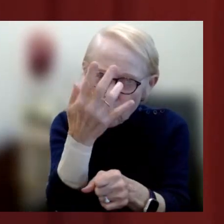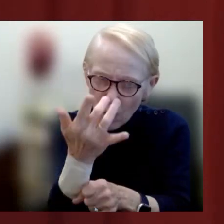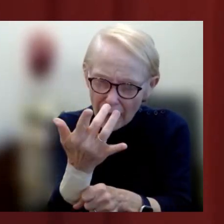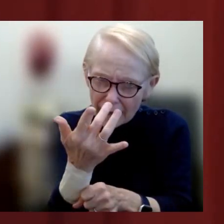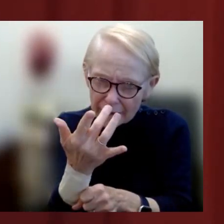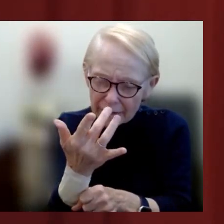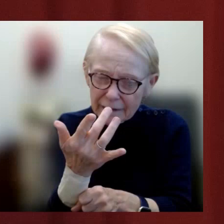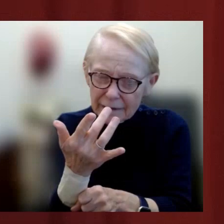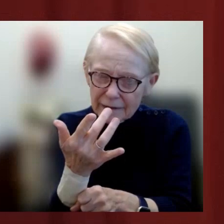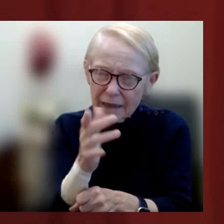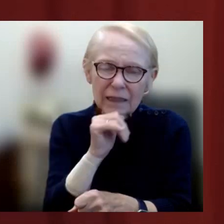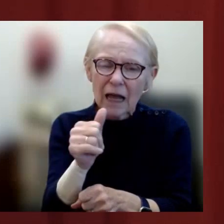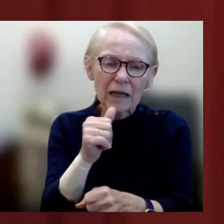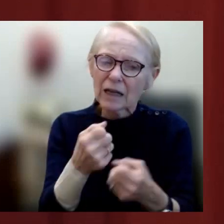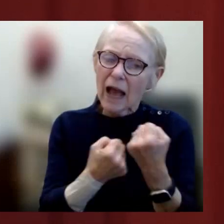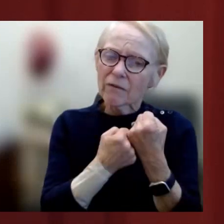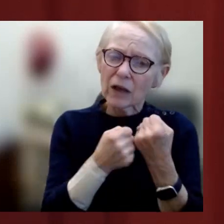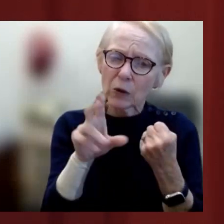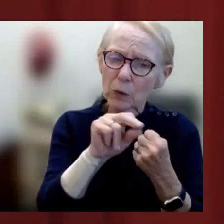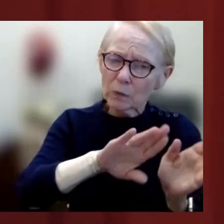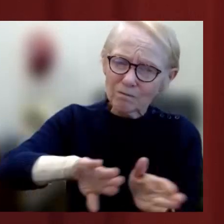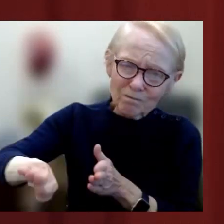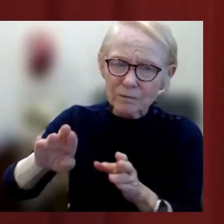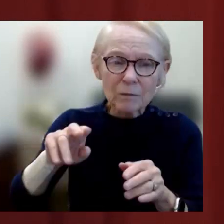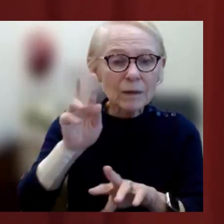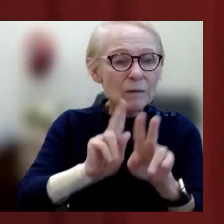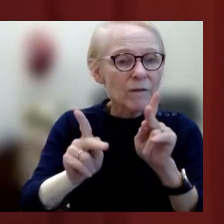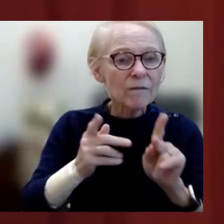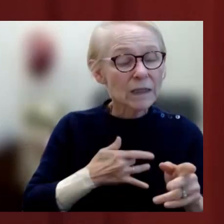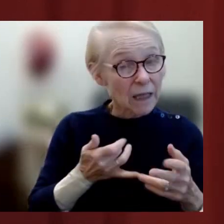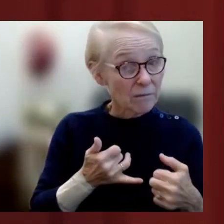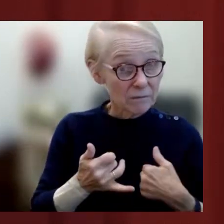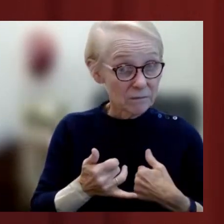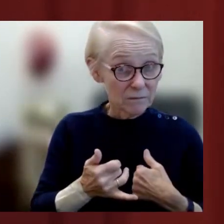just about the advocating but a lot of people feel like well my my voice isn't really going to matter